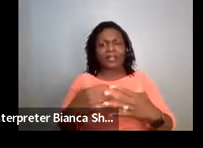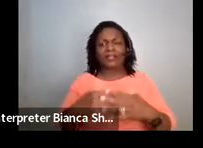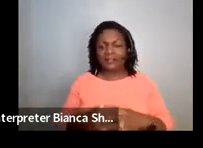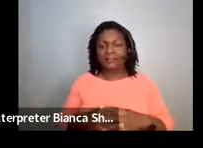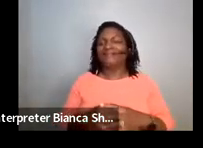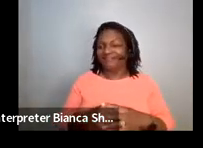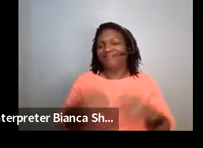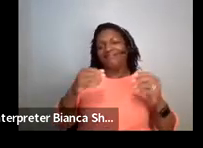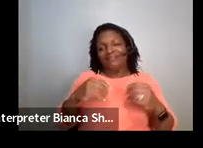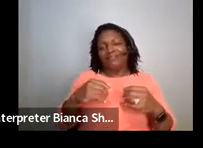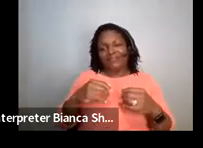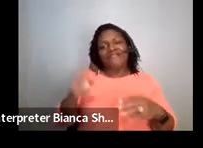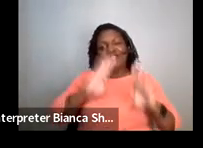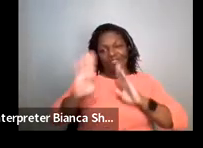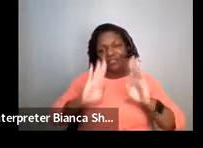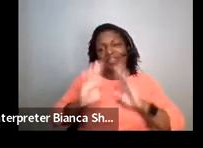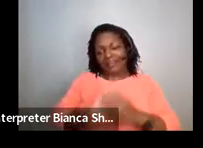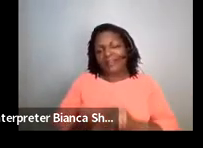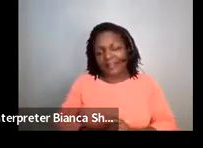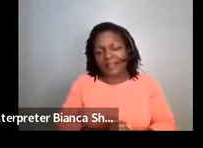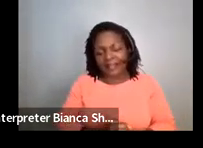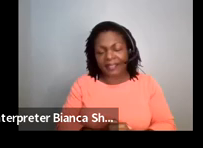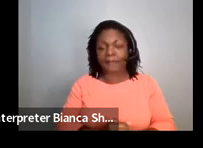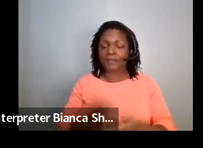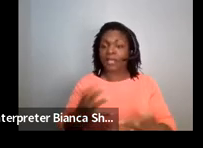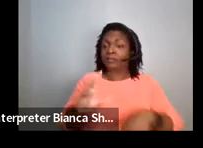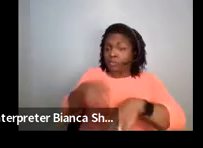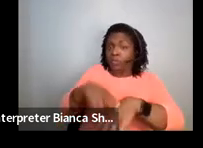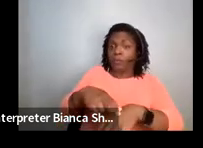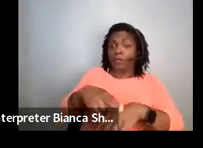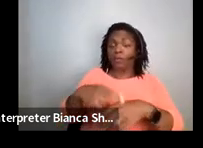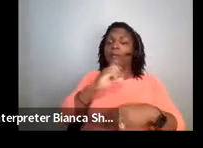Do we all just get old and lose a little bit of our our faults and attention?